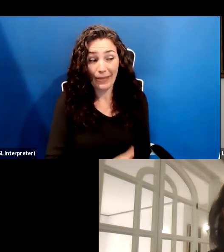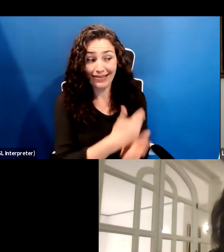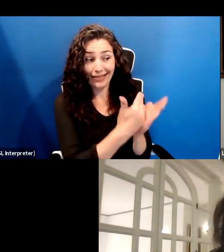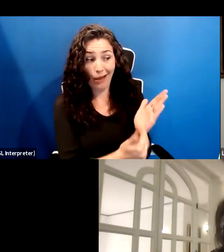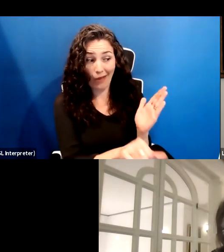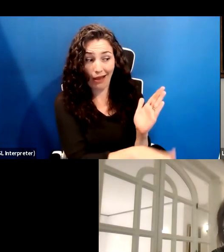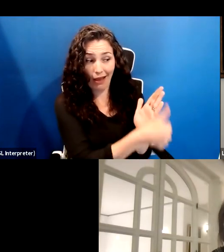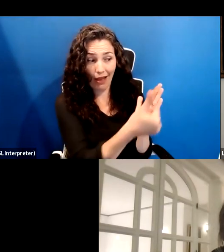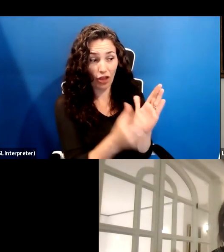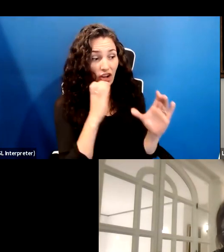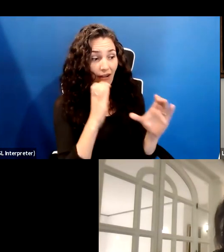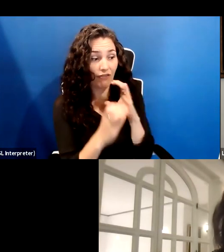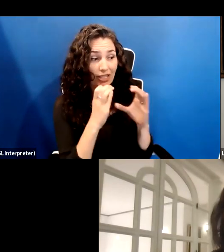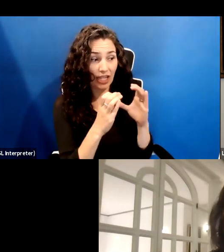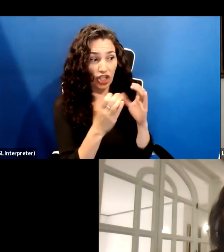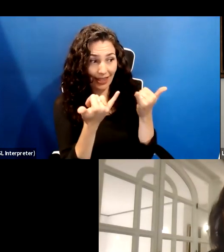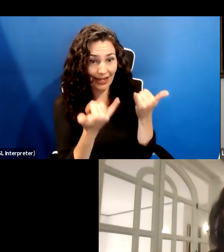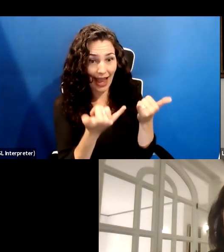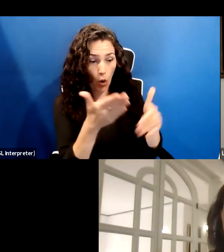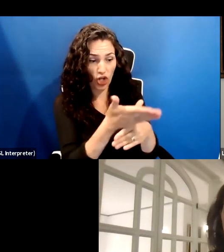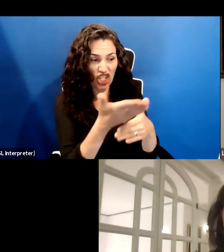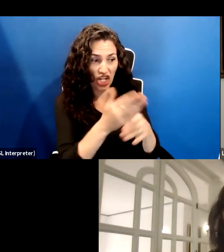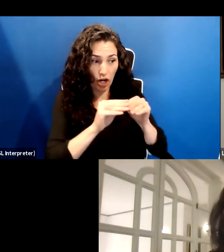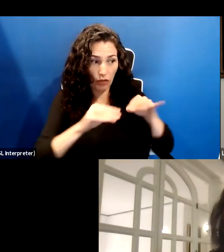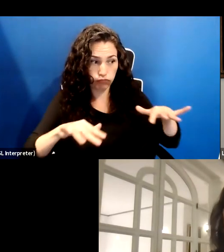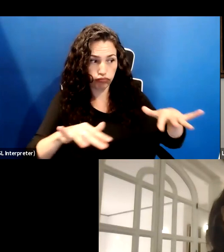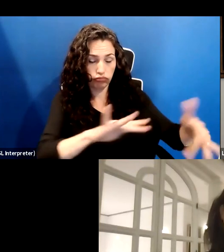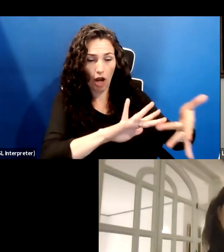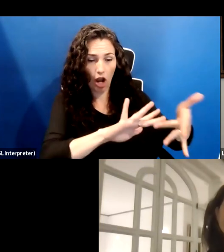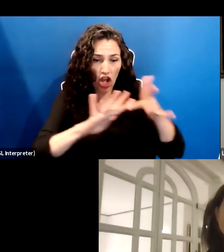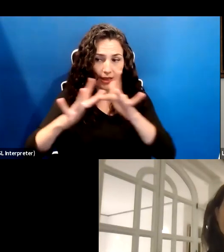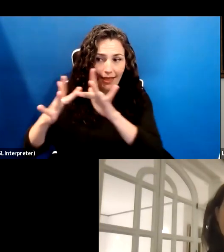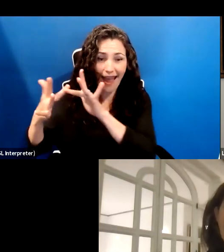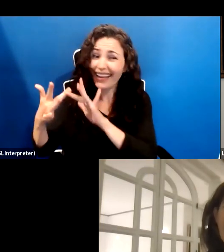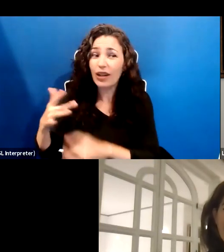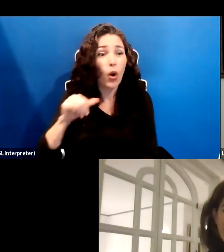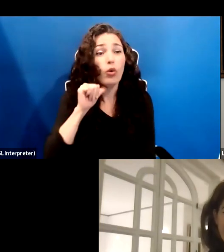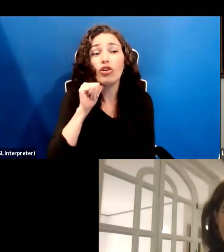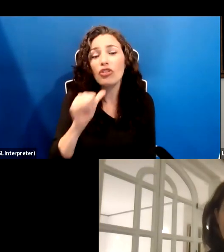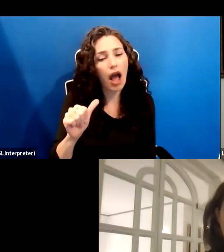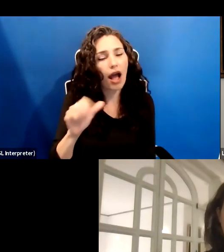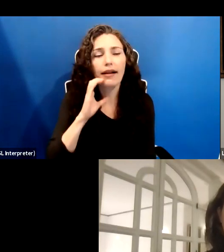that have now been shared widely online were not conversations that happened